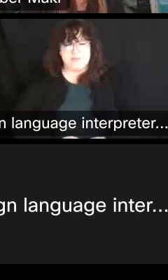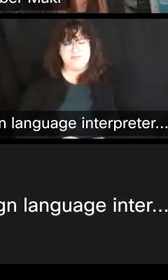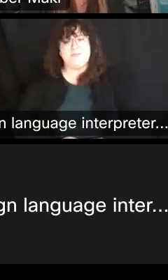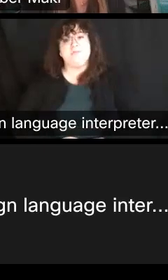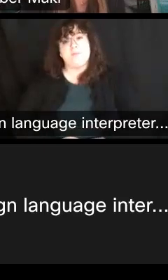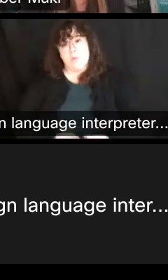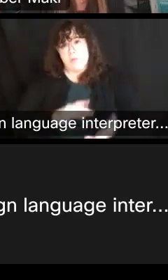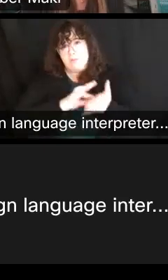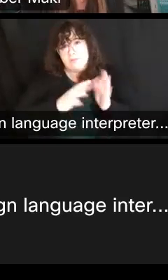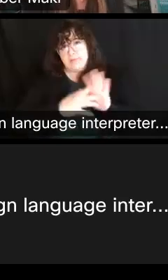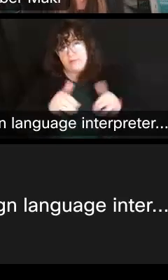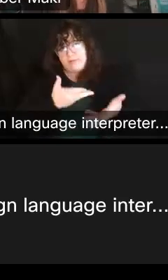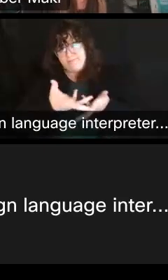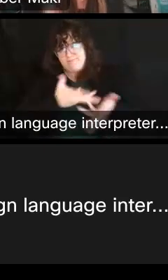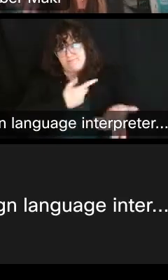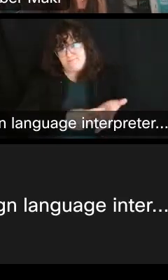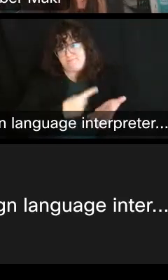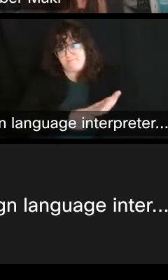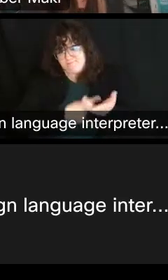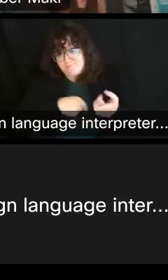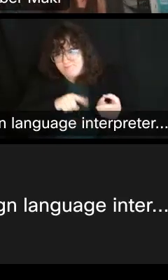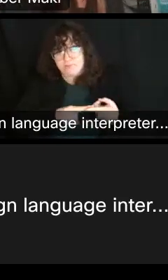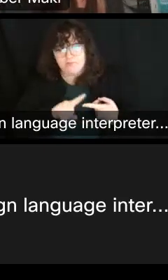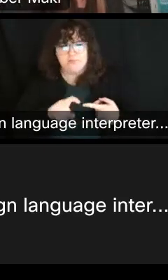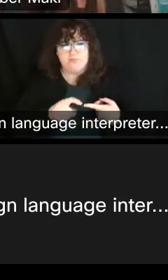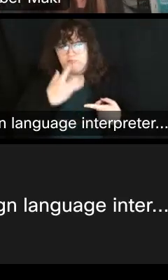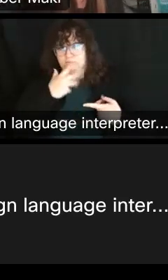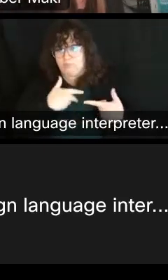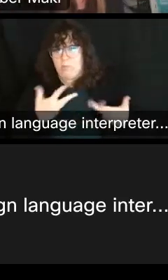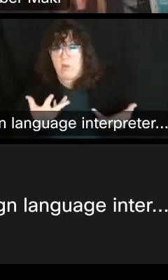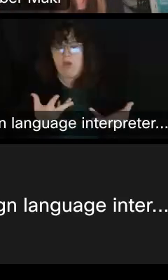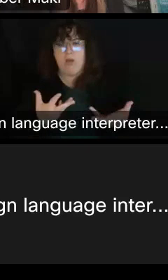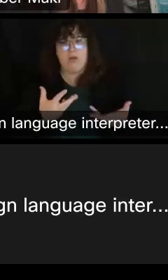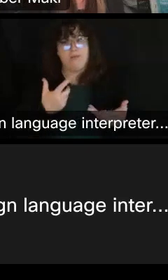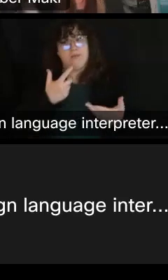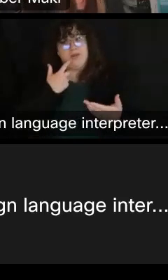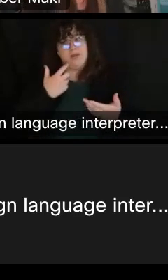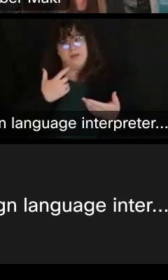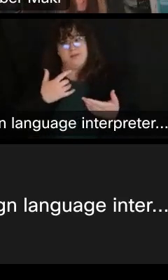provider is a really good idea, because hands down chances are they'll call 911,